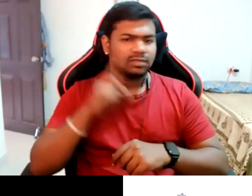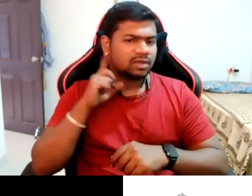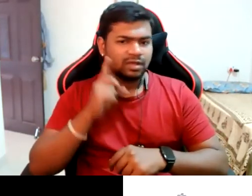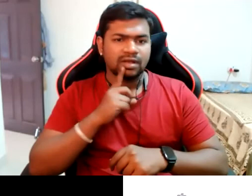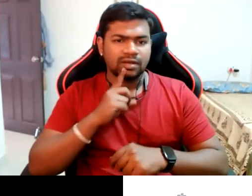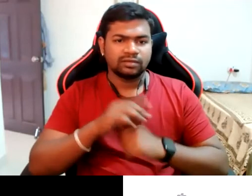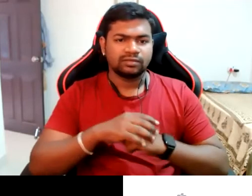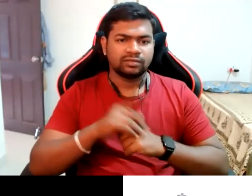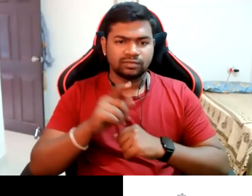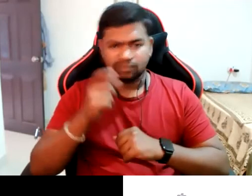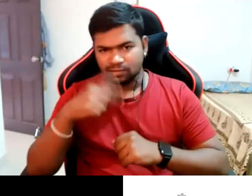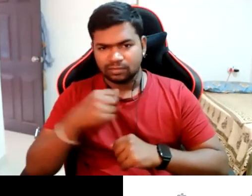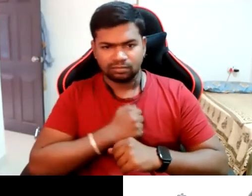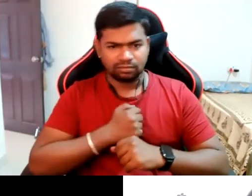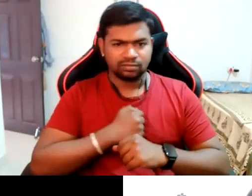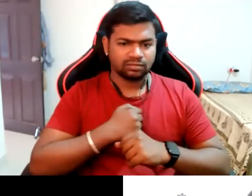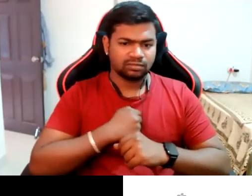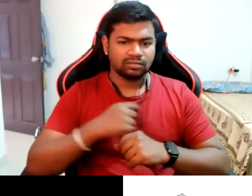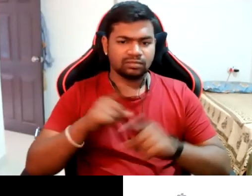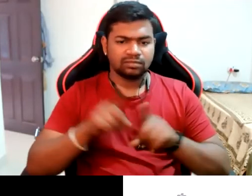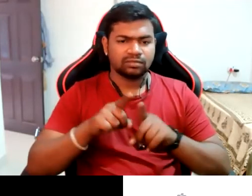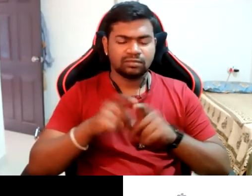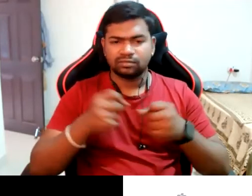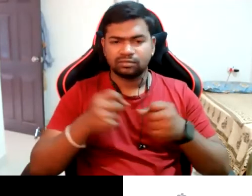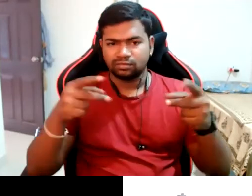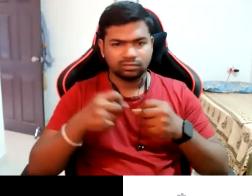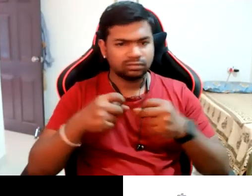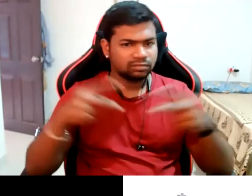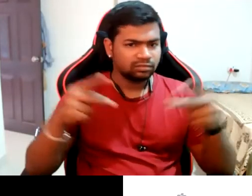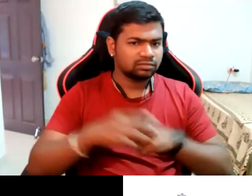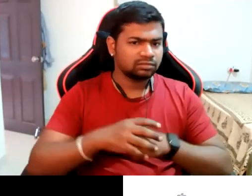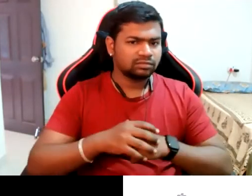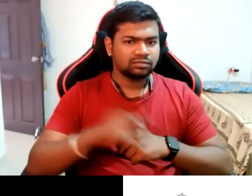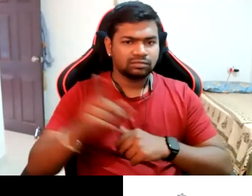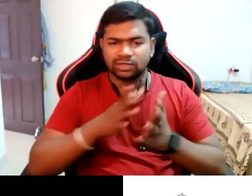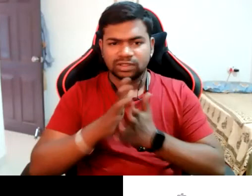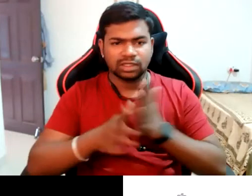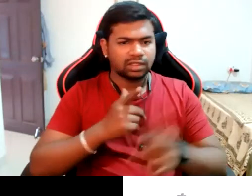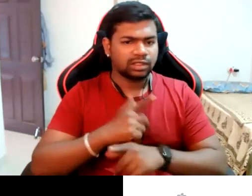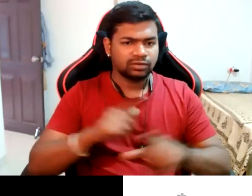one is me who rely on captions, i don't use sign language but I know the basics of sign language.